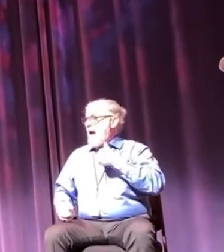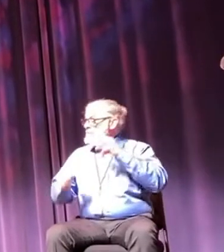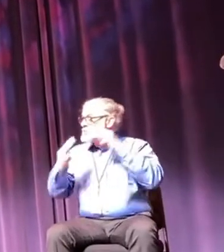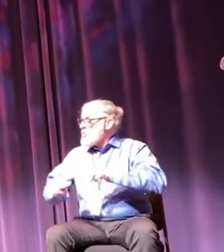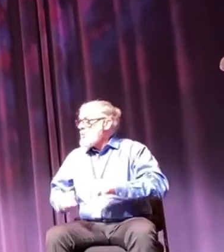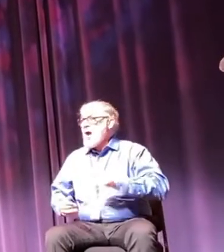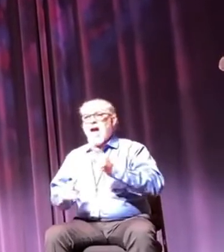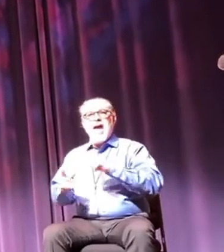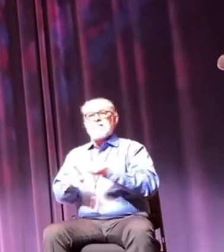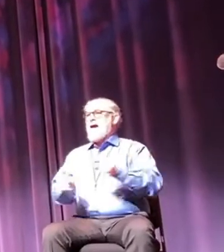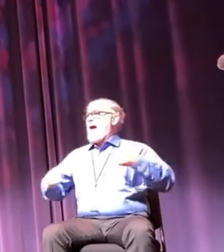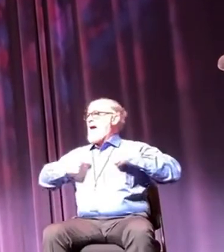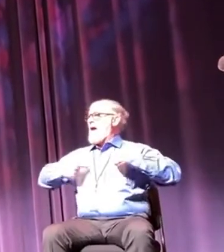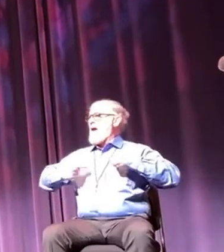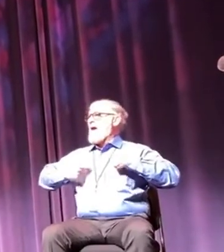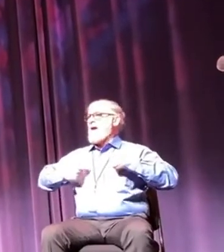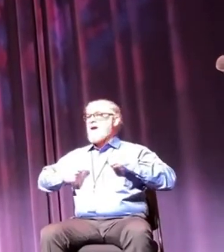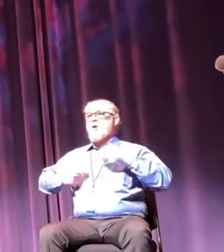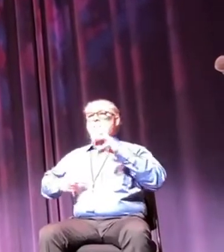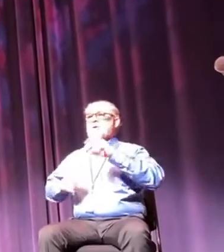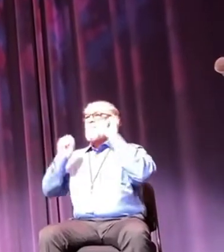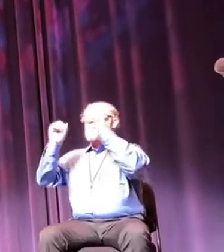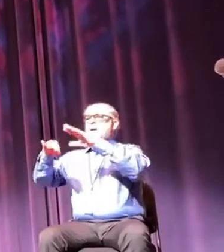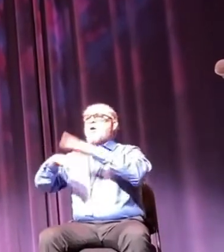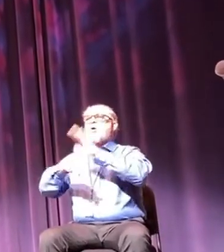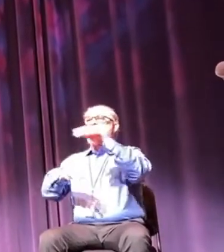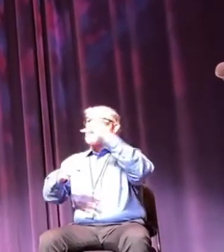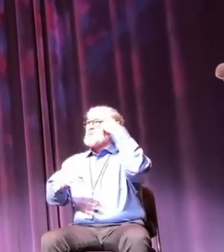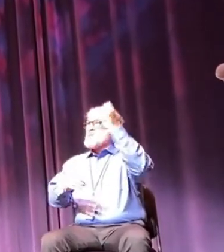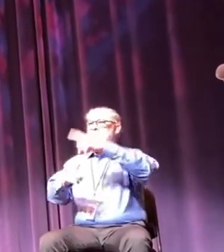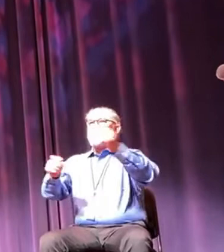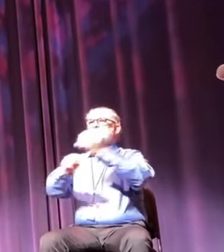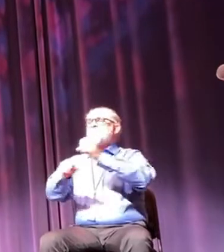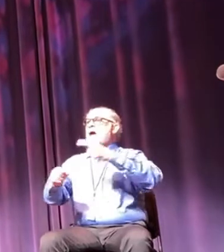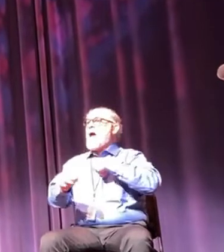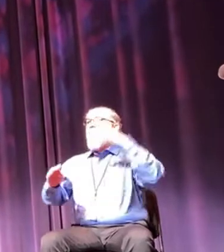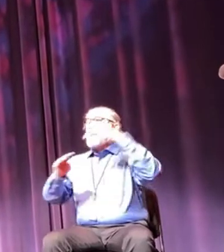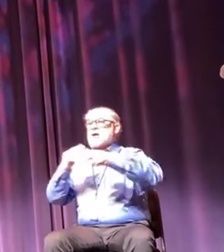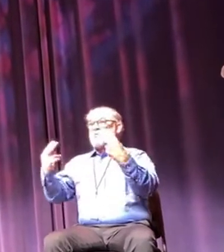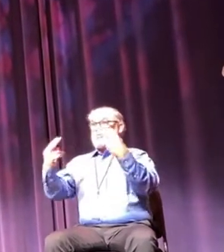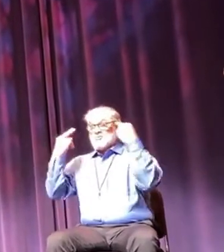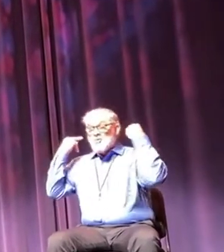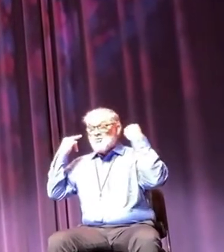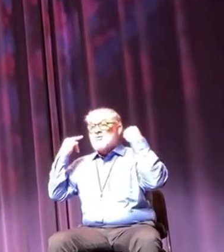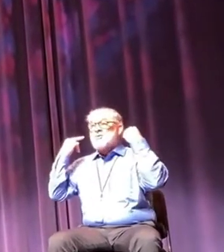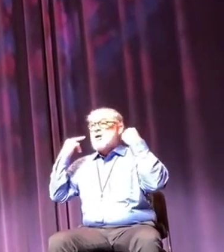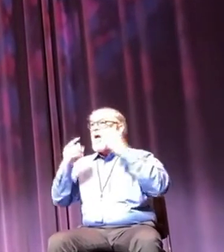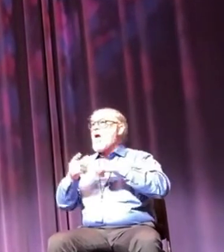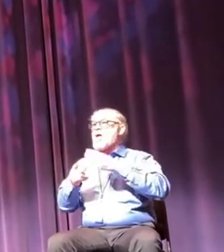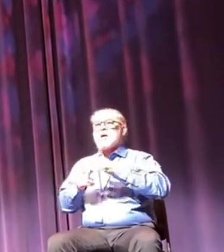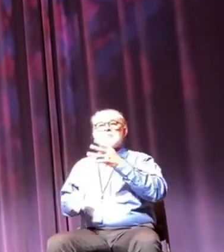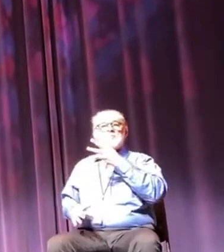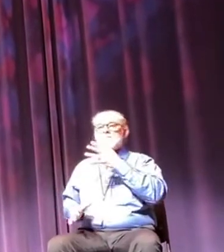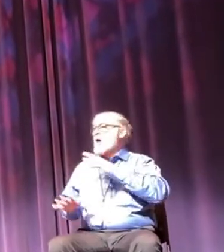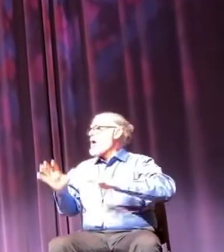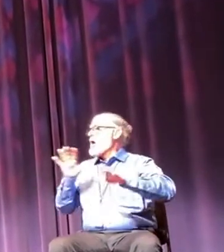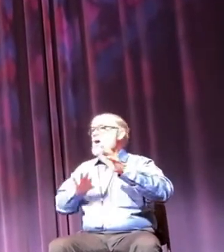as though I was bomb backdrop on her dreams that first time I cut my hair short, follicles to the floor, my ma crowed,